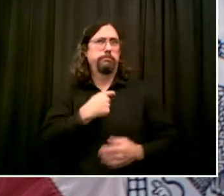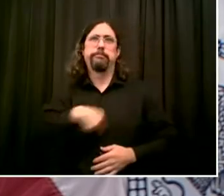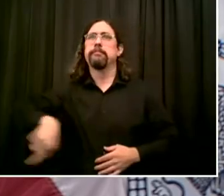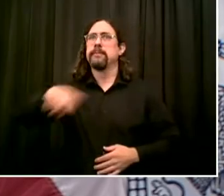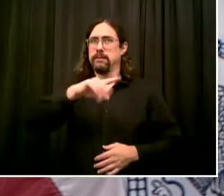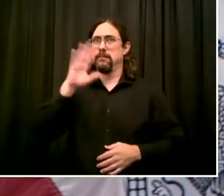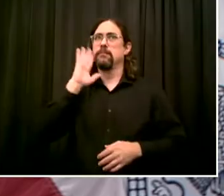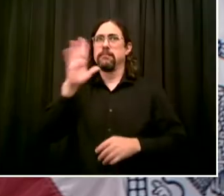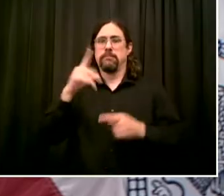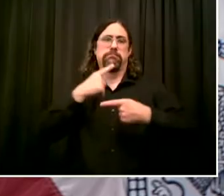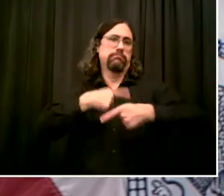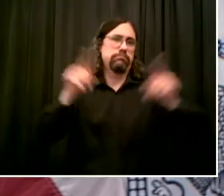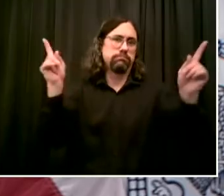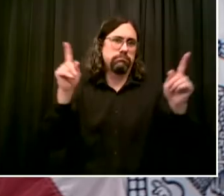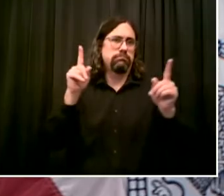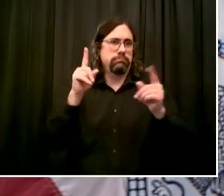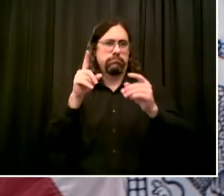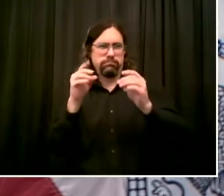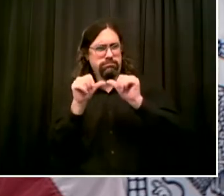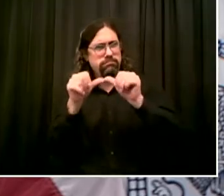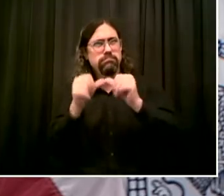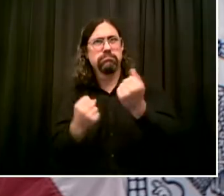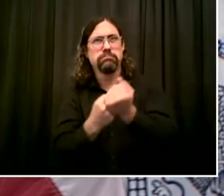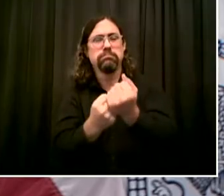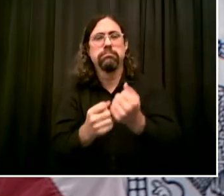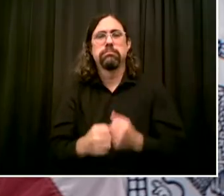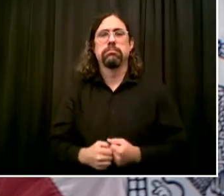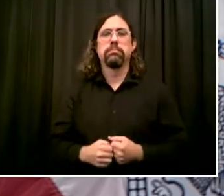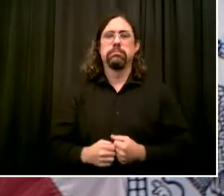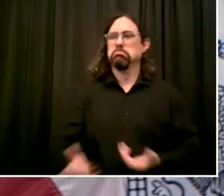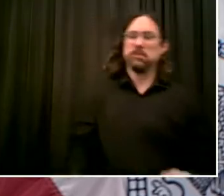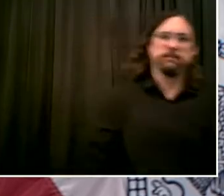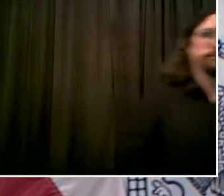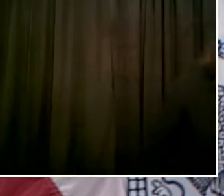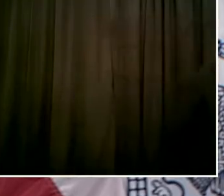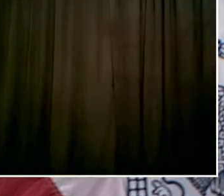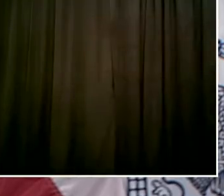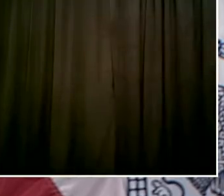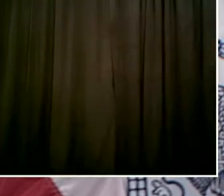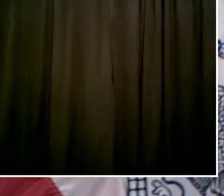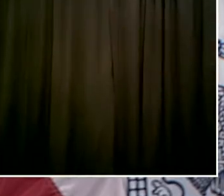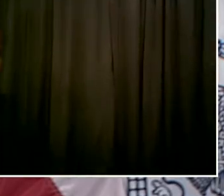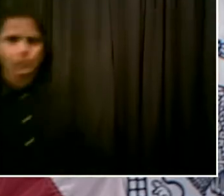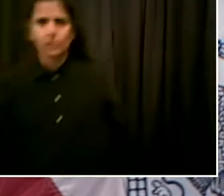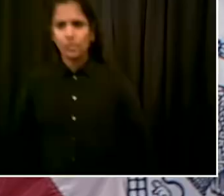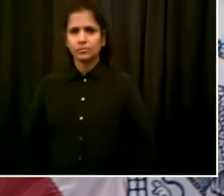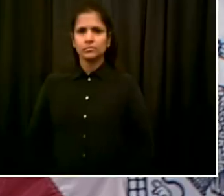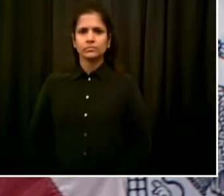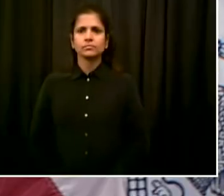AGAIN . SO NOW IS THAT T NO ACCEPTABLE WE WILL DEFEAT IT.